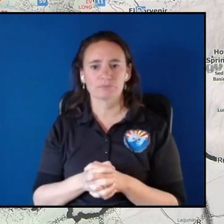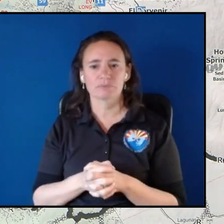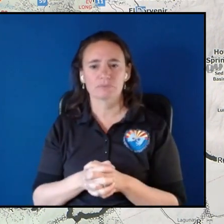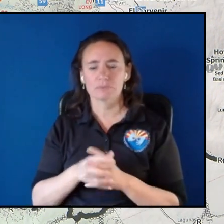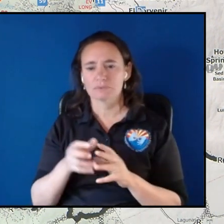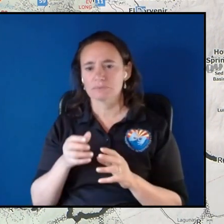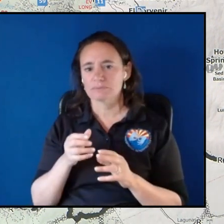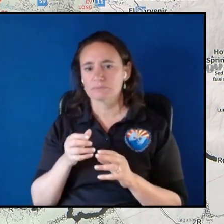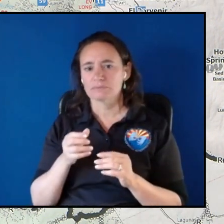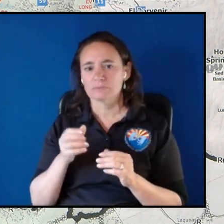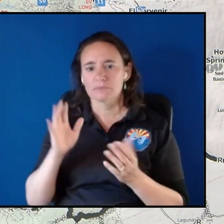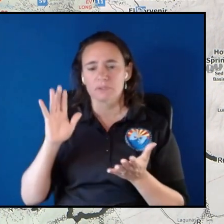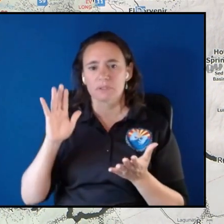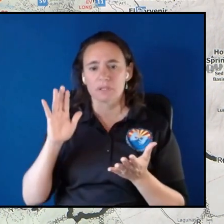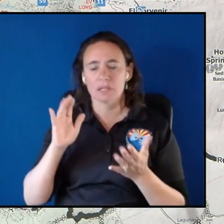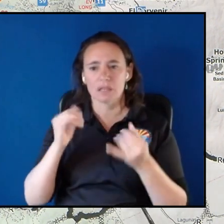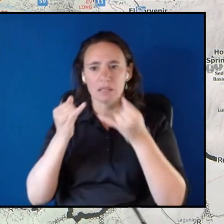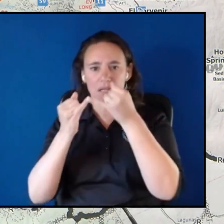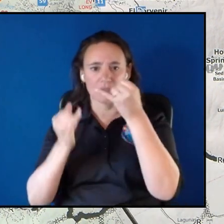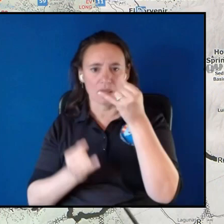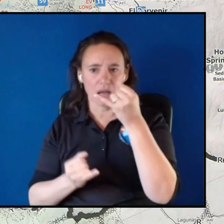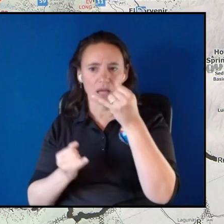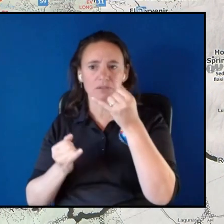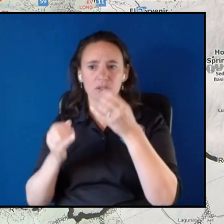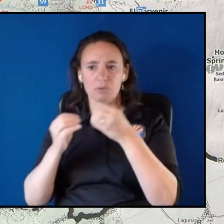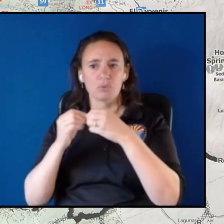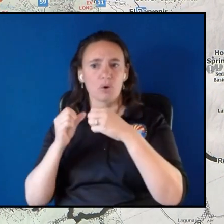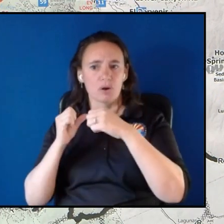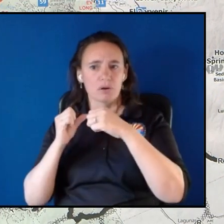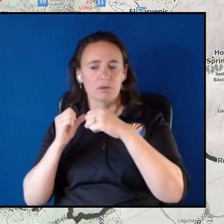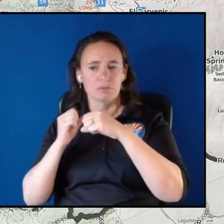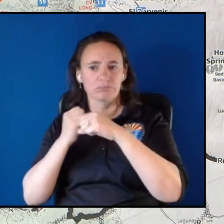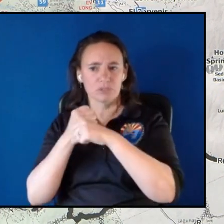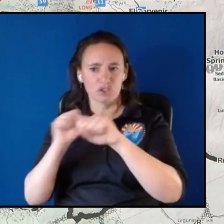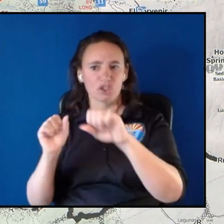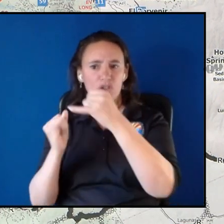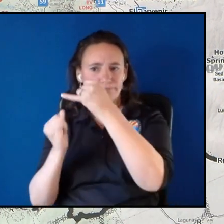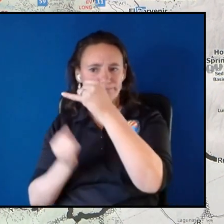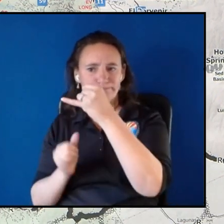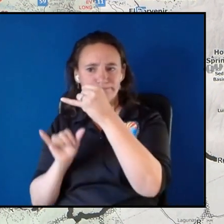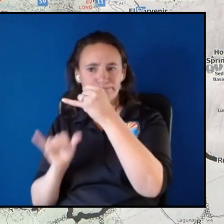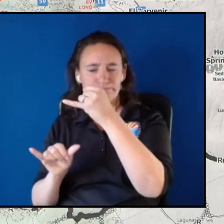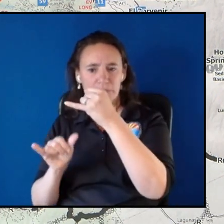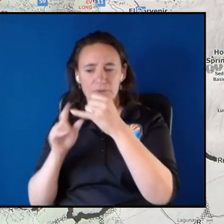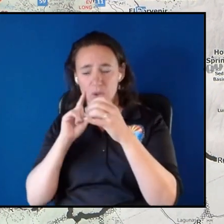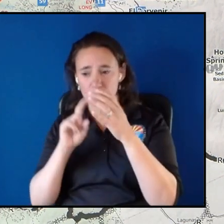lines have been in and more secure. So, as you see things that continue to pop up, please call that. Additionally, after those hours,